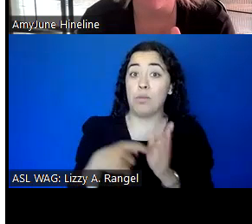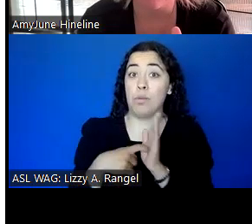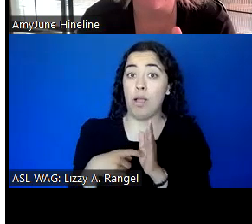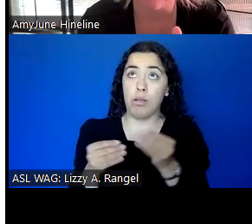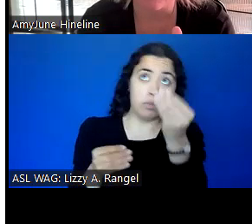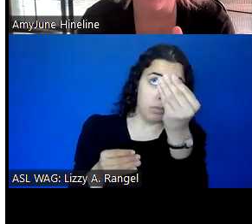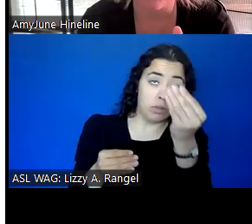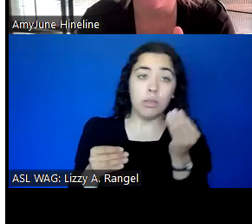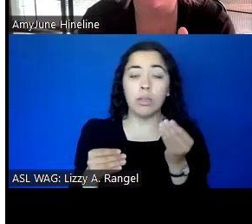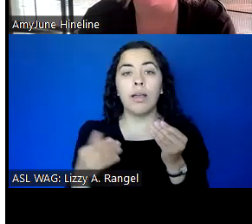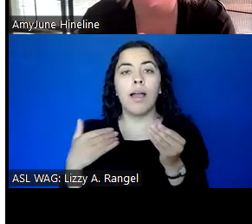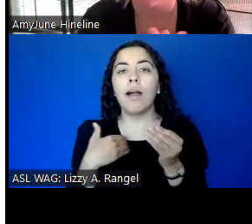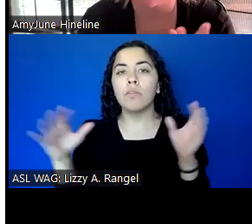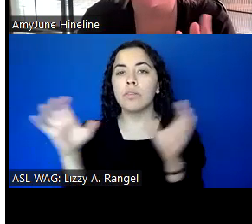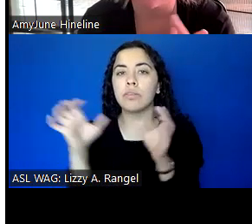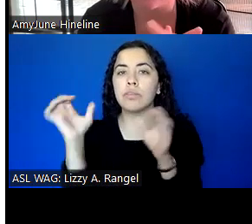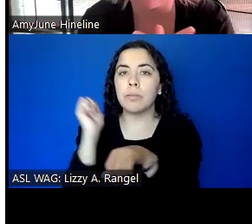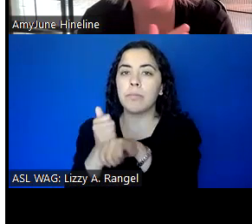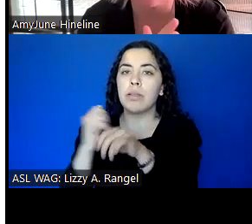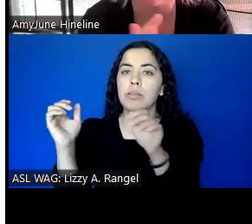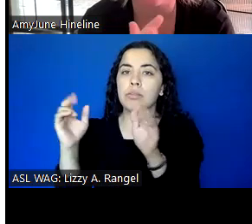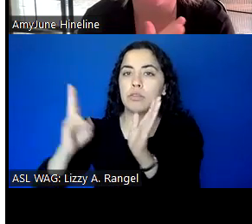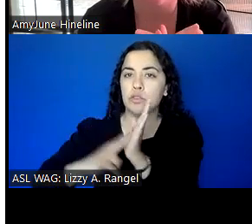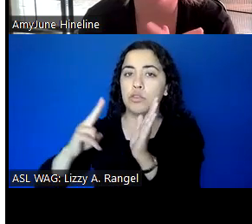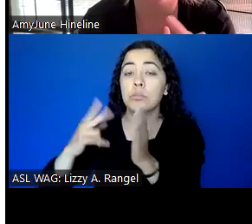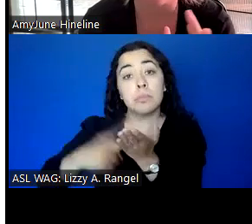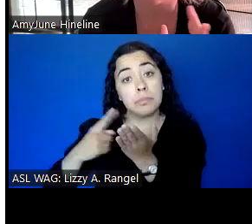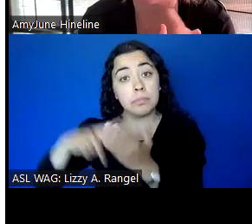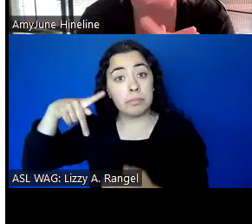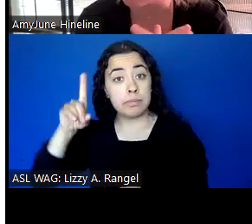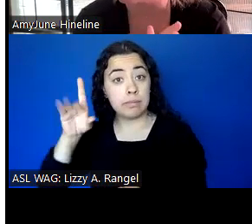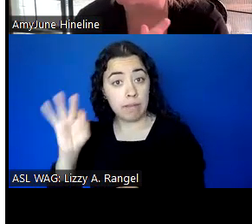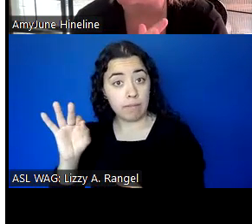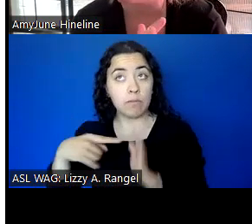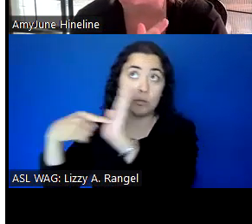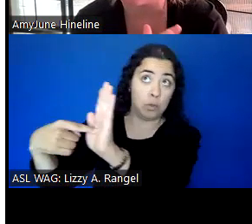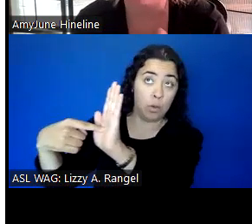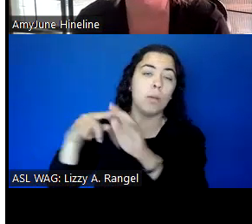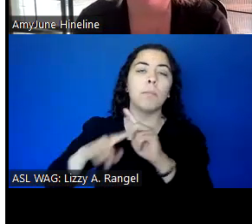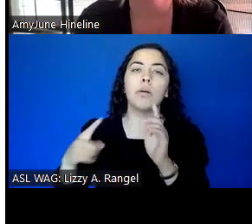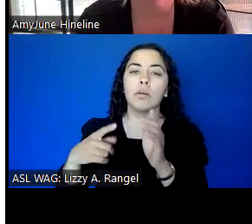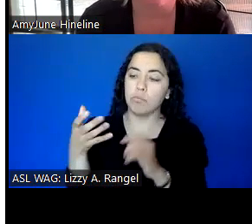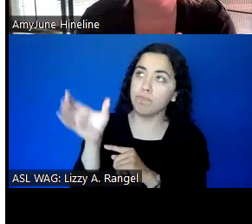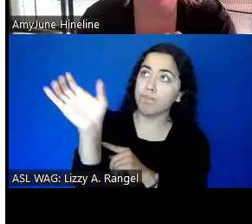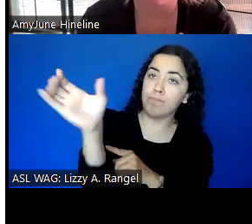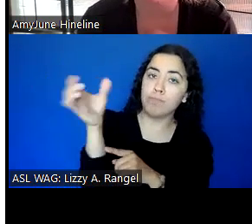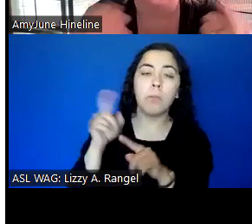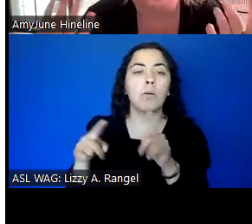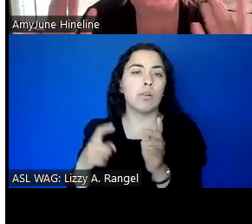this can be a bank app when depositing a check. Who wants to go to the bank to deposit a check? We just want to take a picture and have it be done.